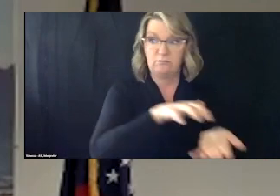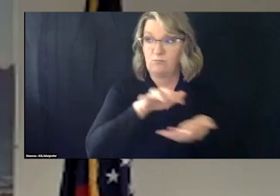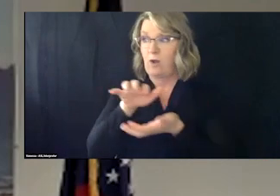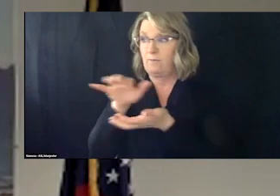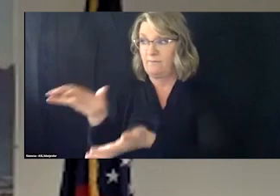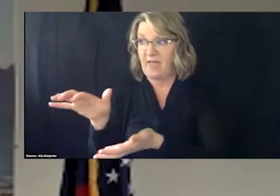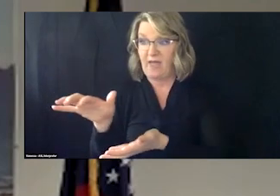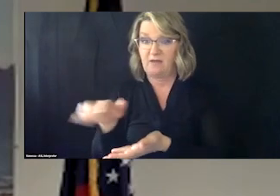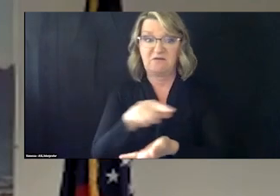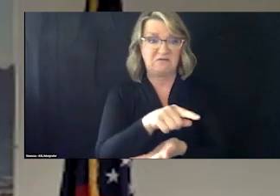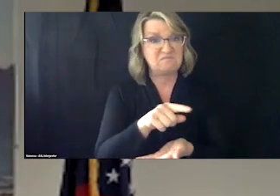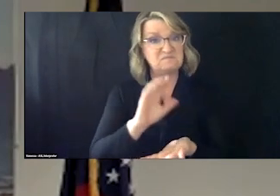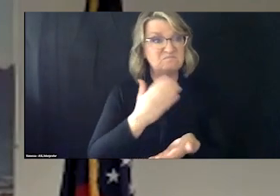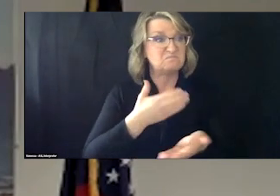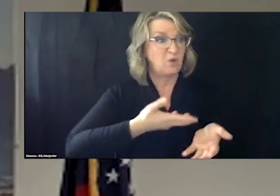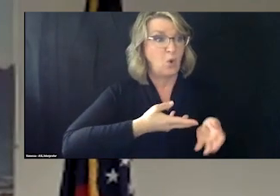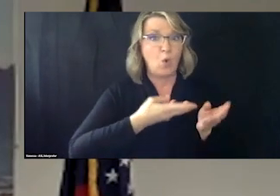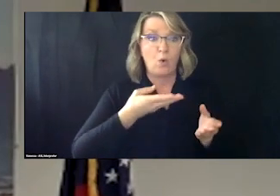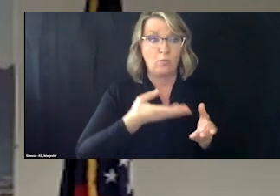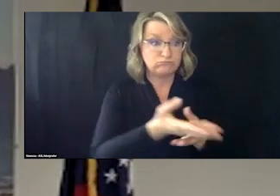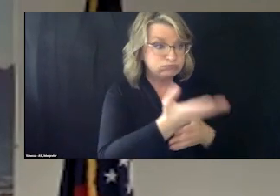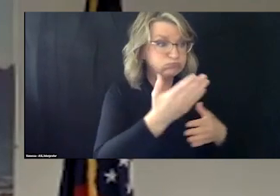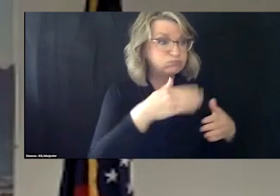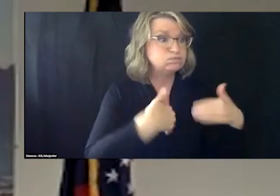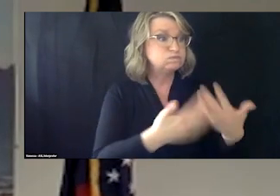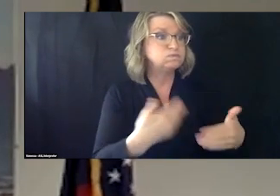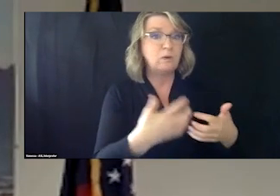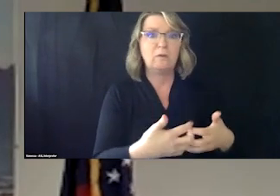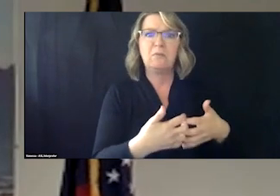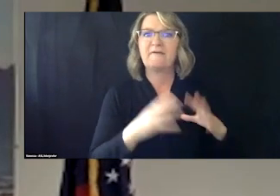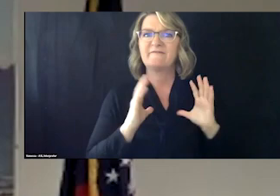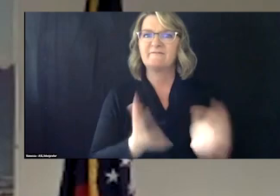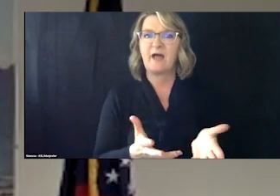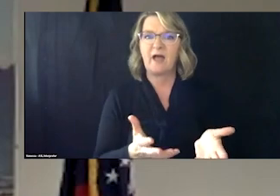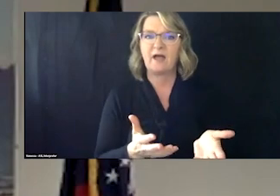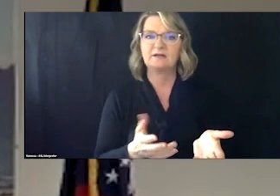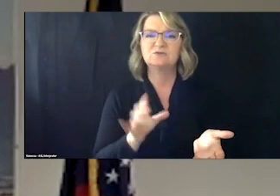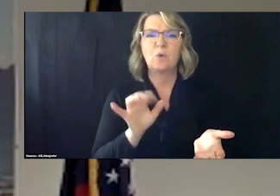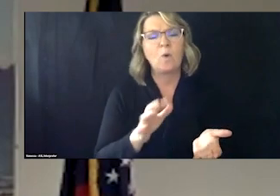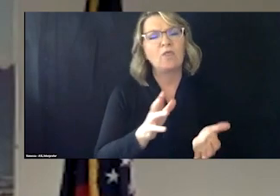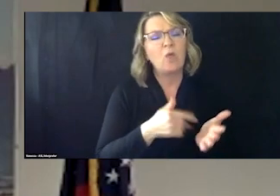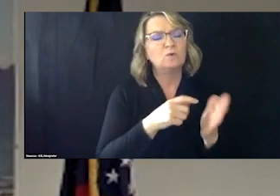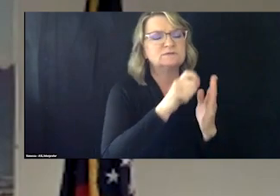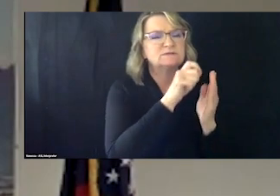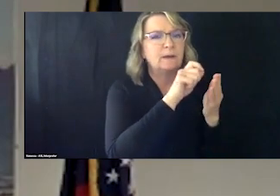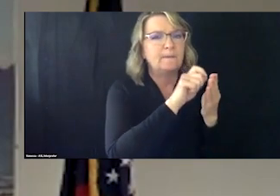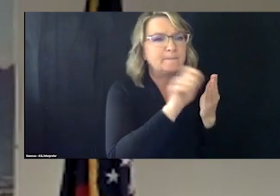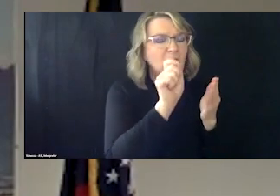much fine so it was that combination of those lighter timing marks with our on-site tabulators